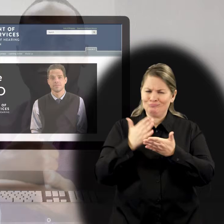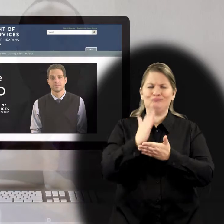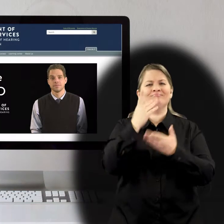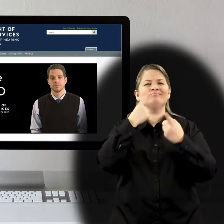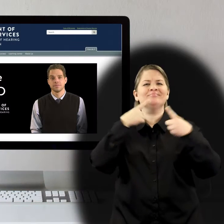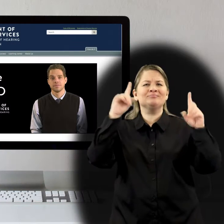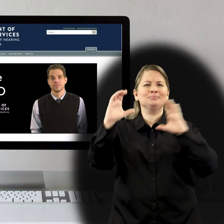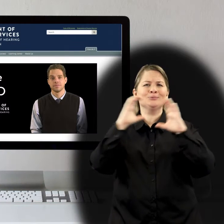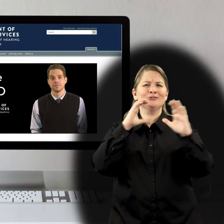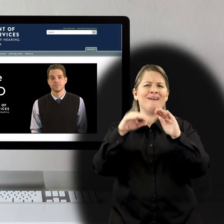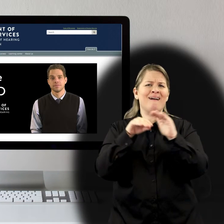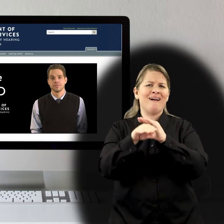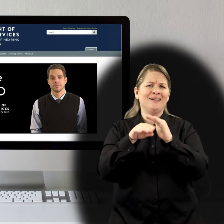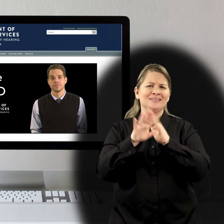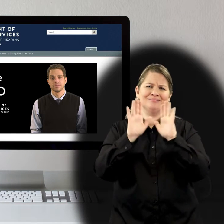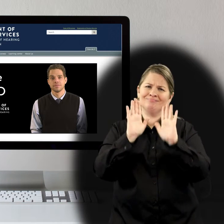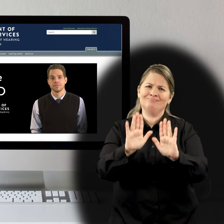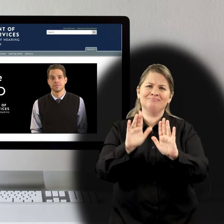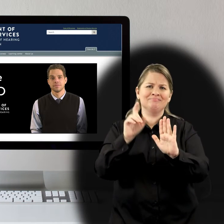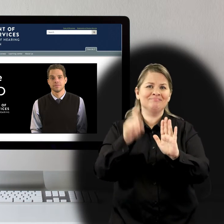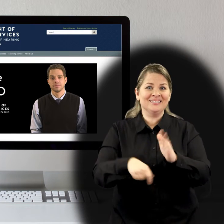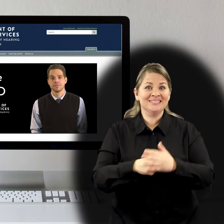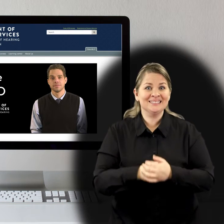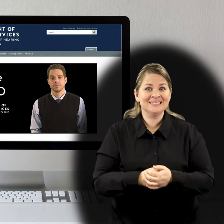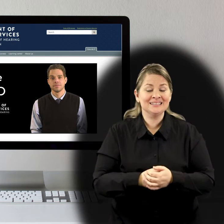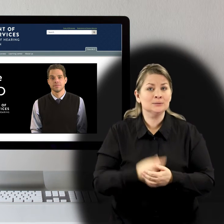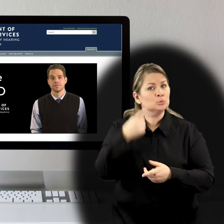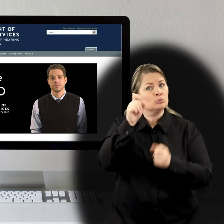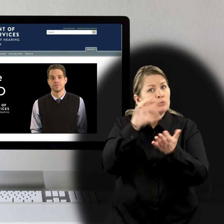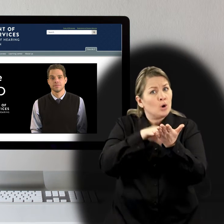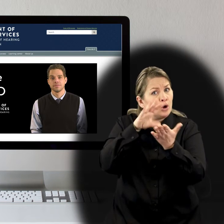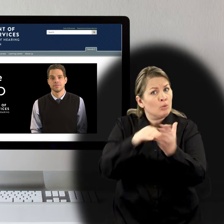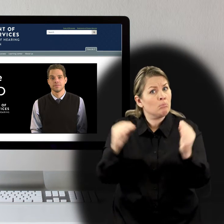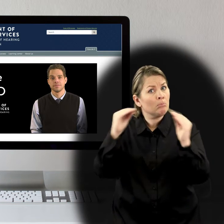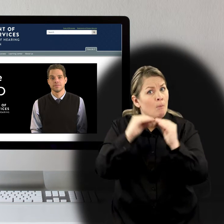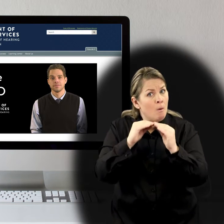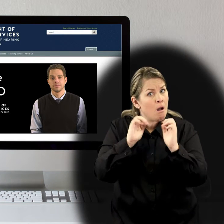You have the right to effective communications access.